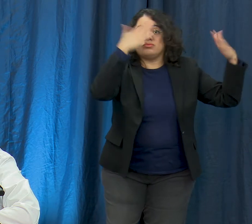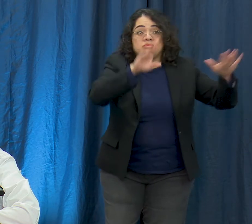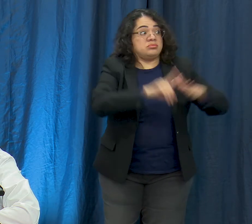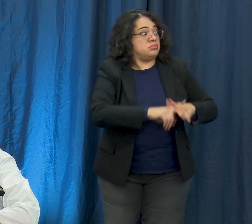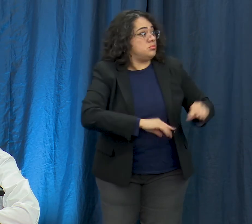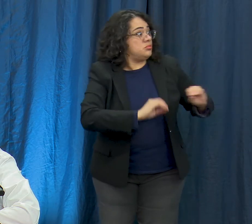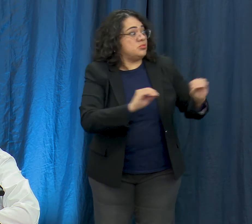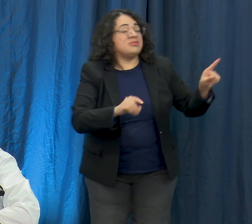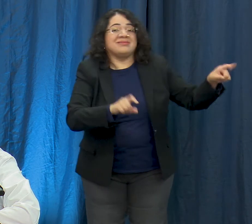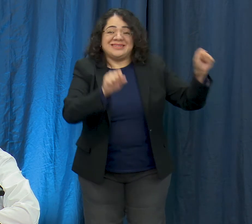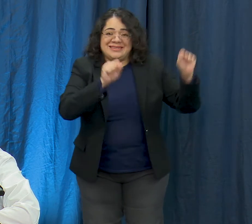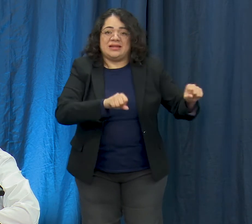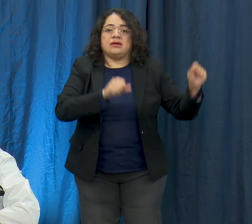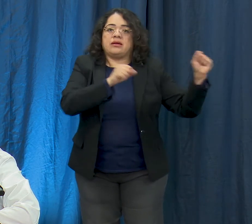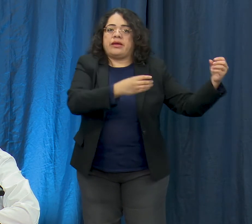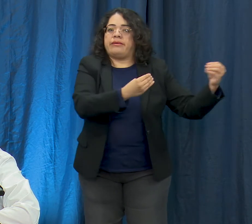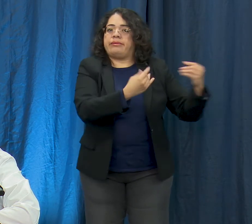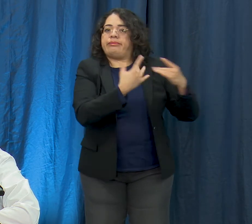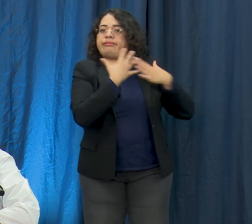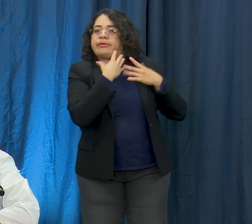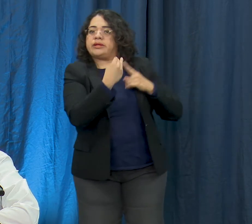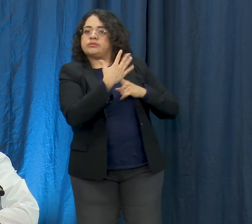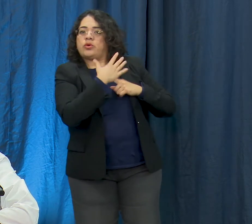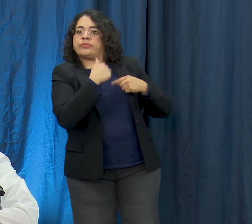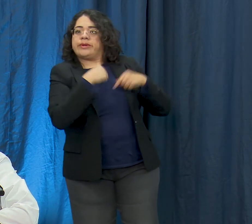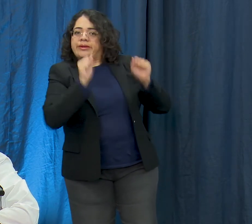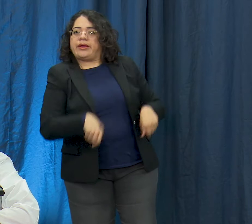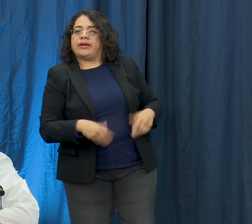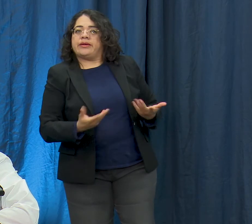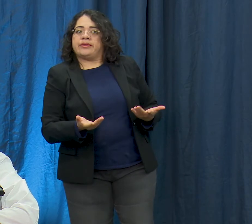things that we can do given the fact that we don't have vaccines and we don't